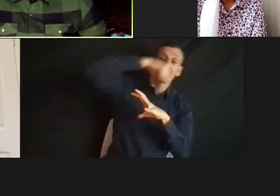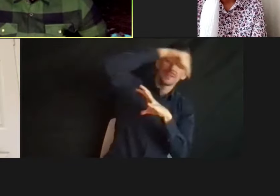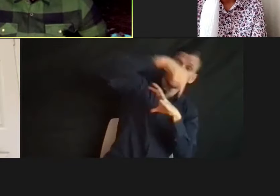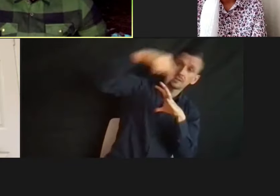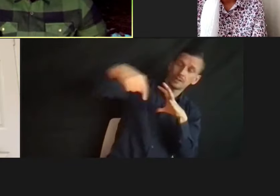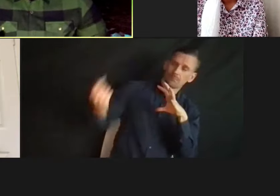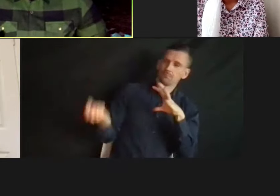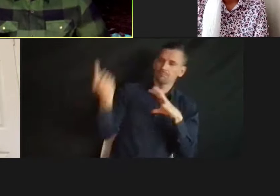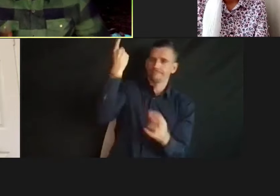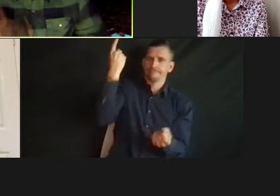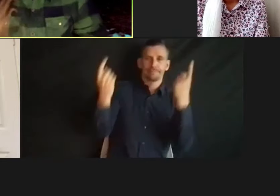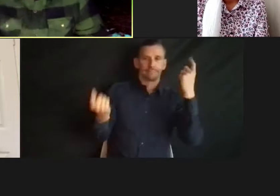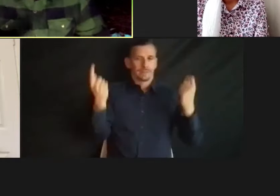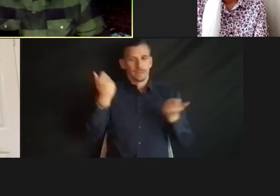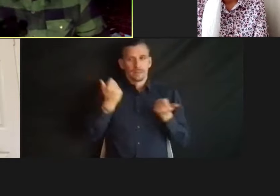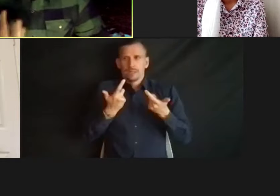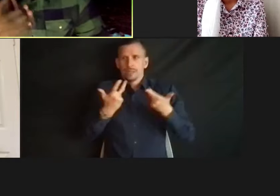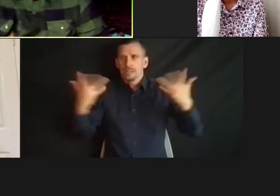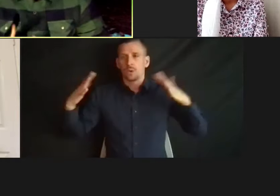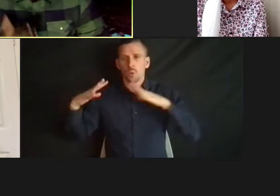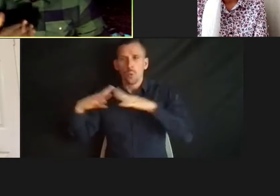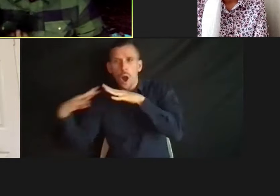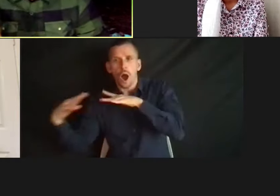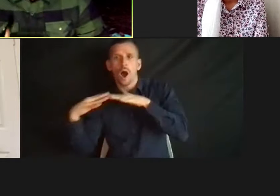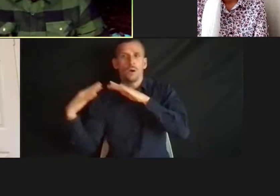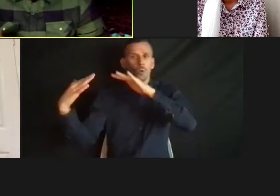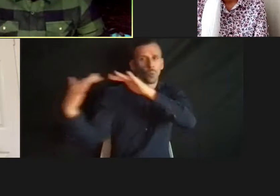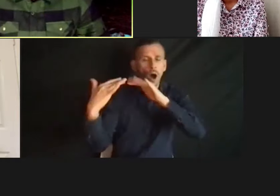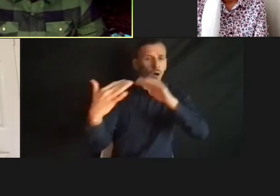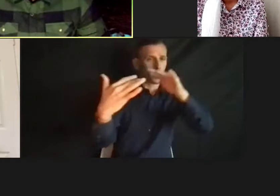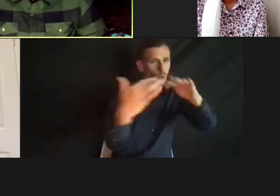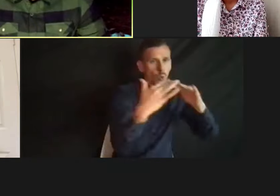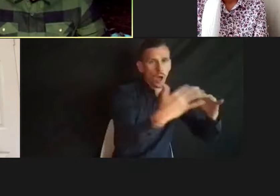of the world and it has forced them to reduce the food ratio that they used to give to them.